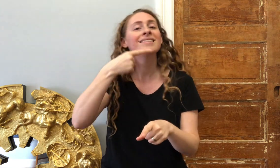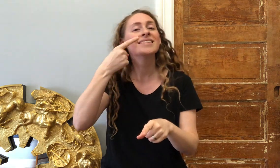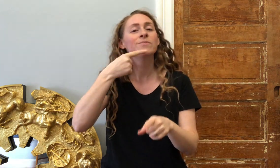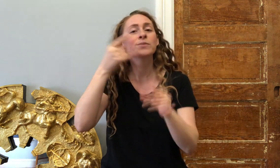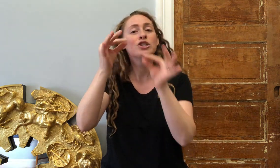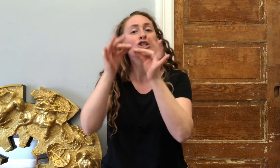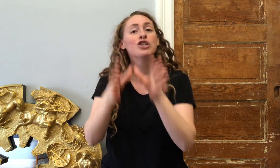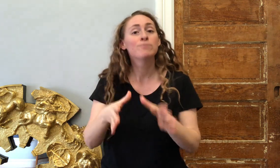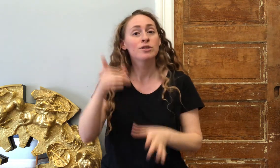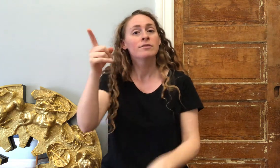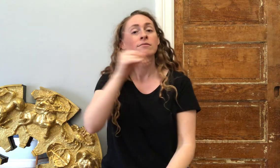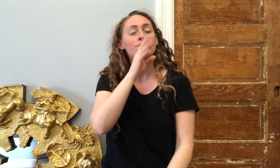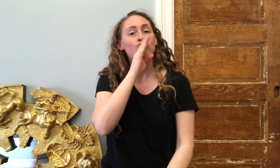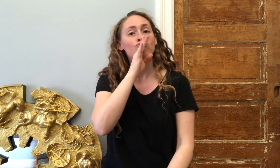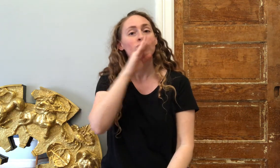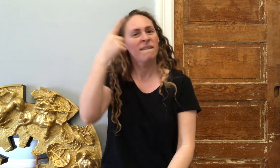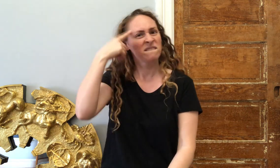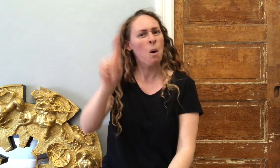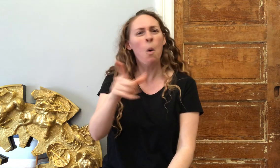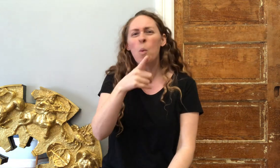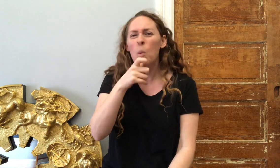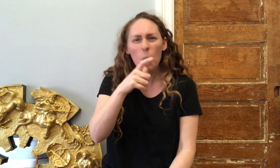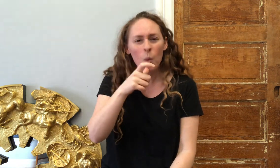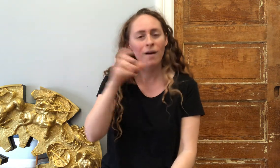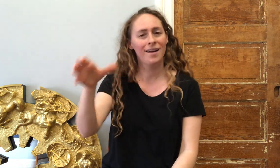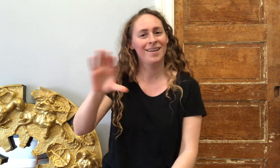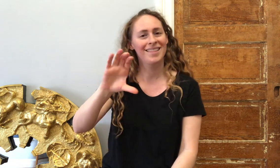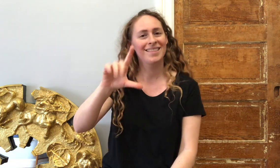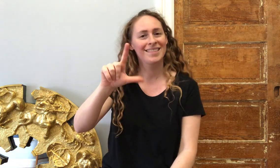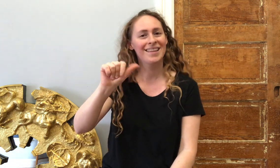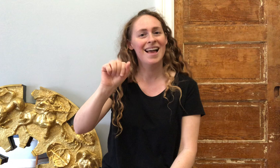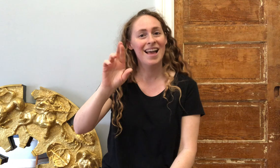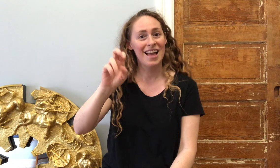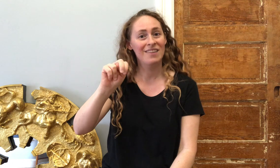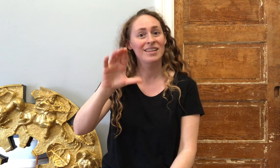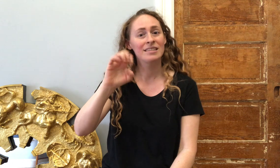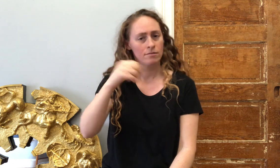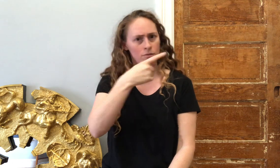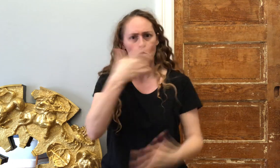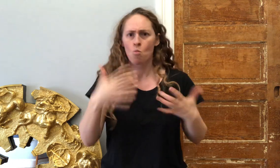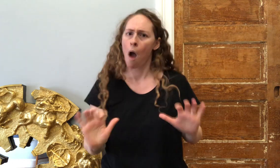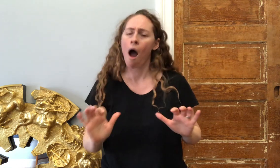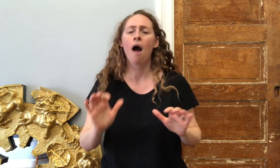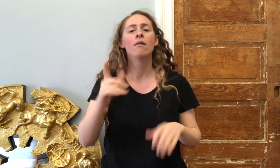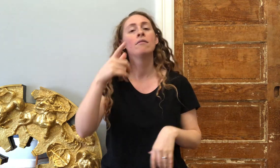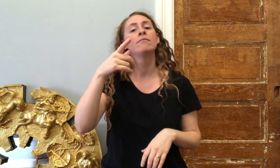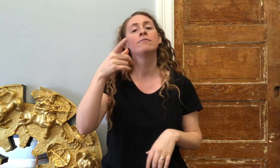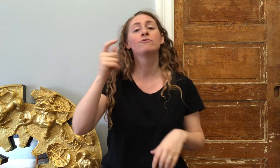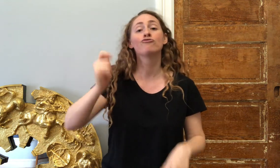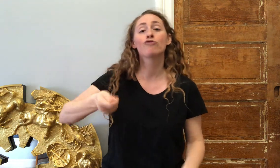of the hearing interpreter who spoke for Clarence.